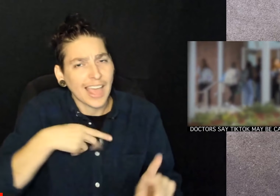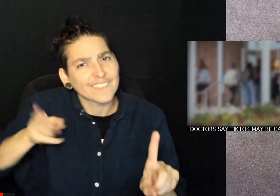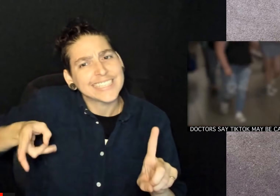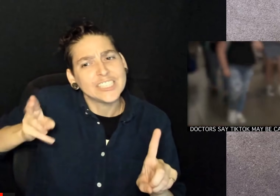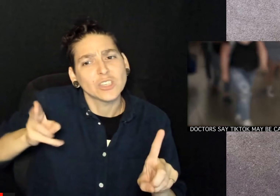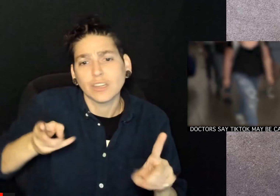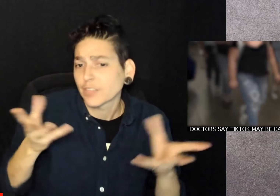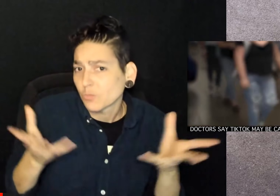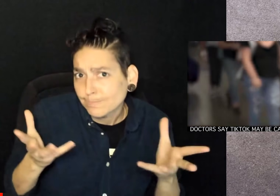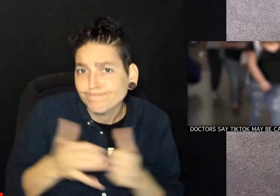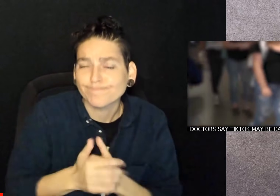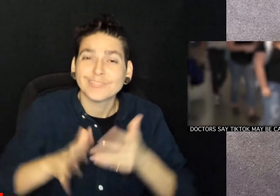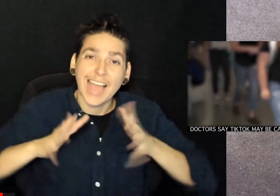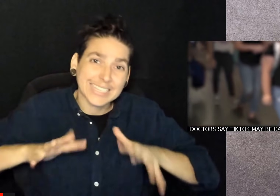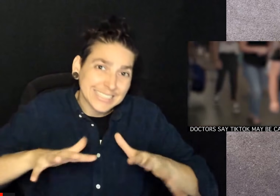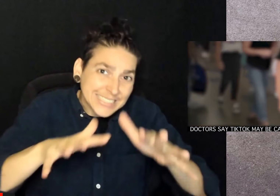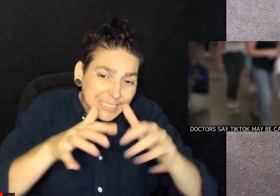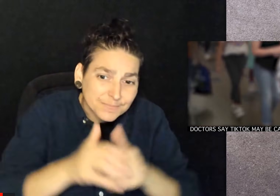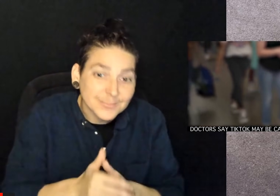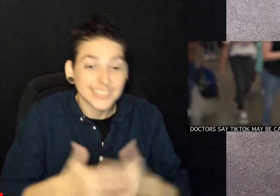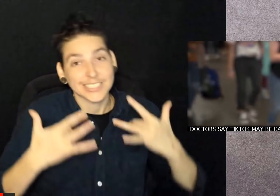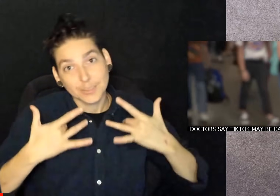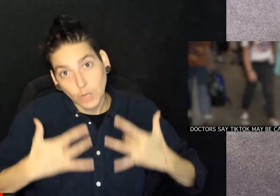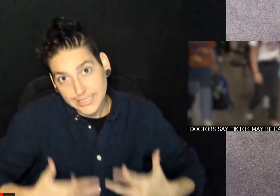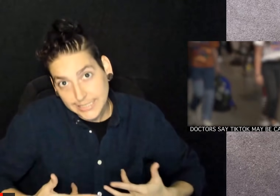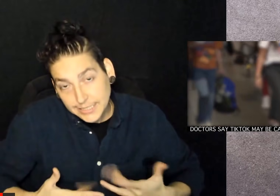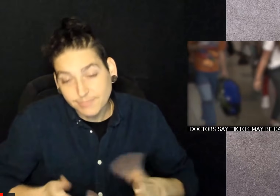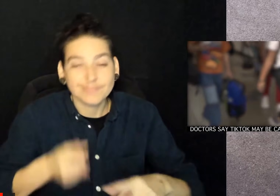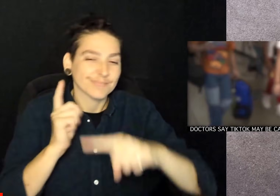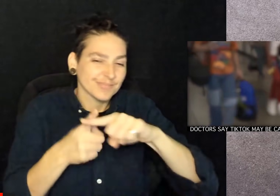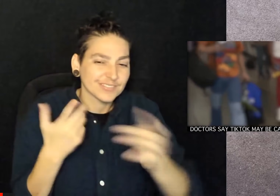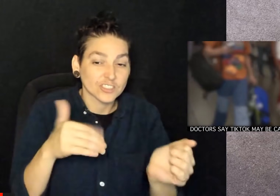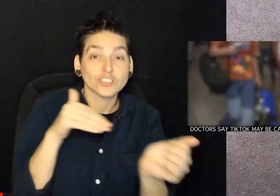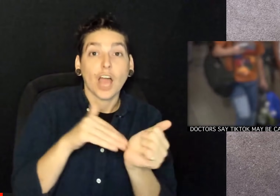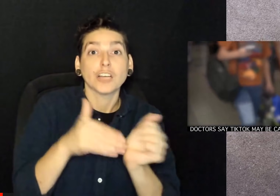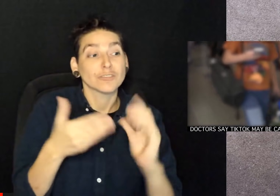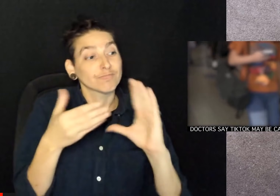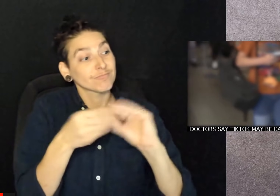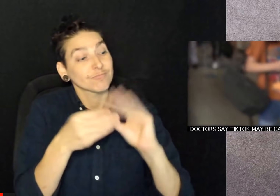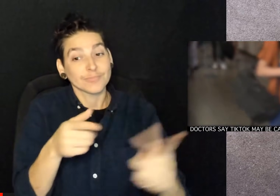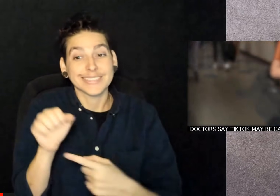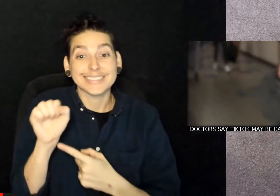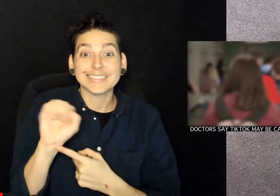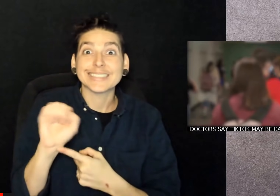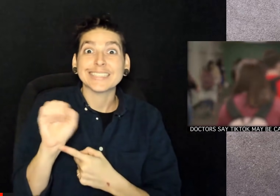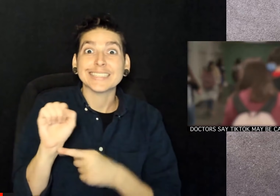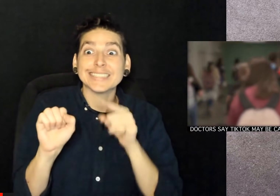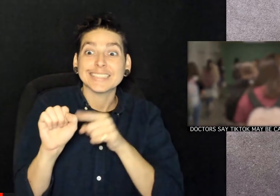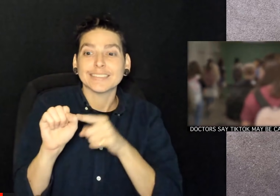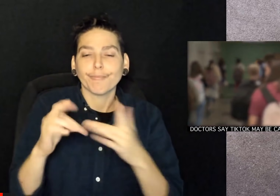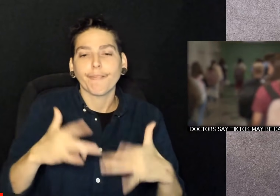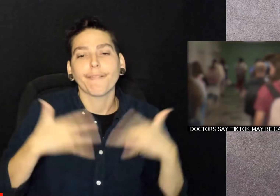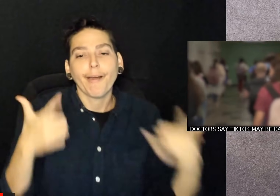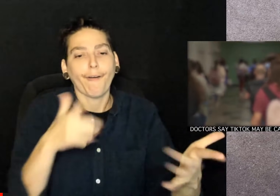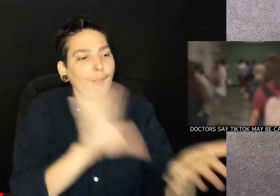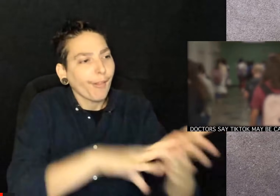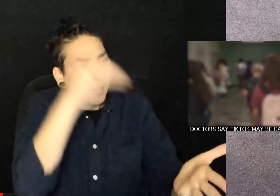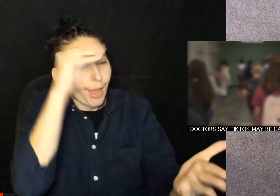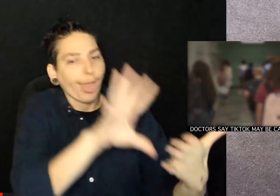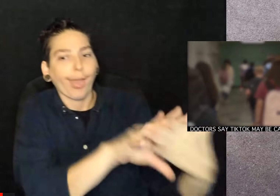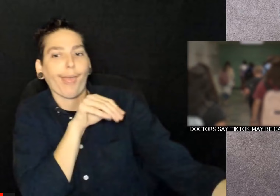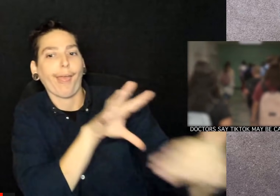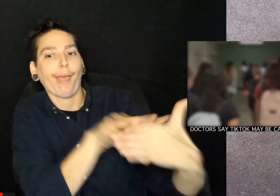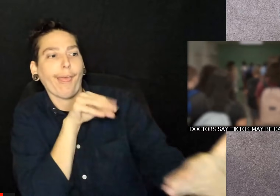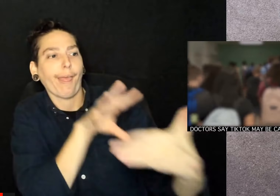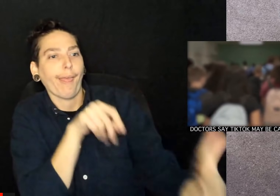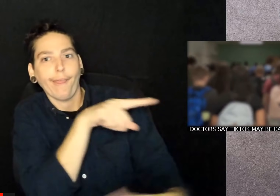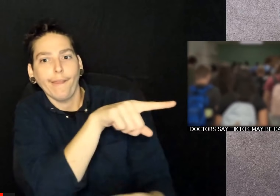girls also had a history of anxiety or depression and doctors say the tics are likely being